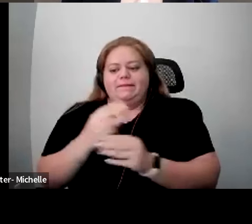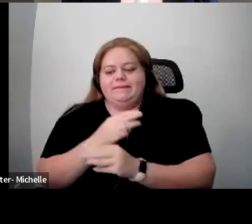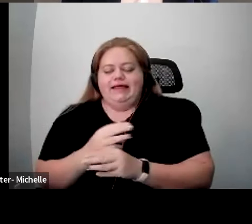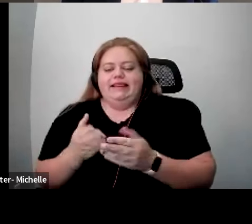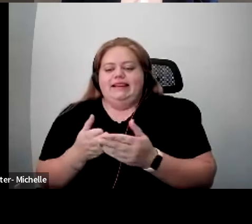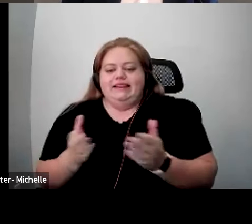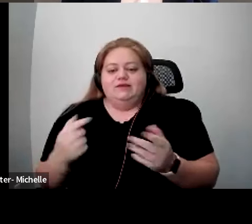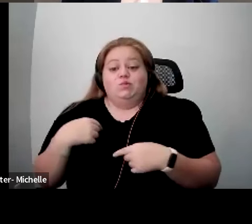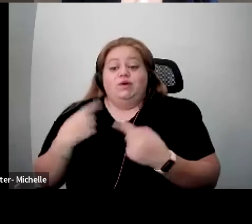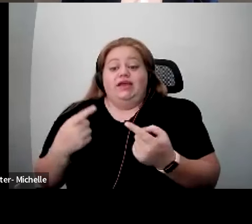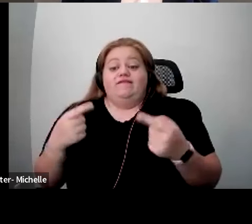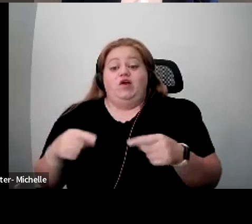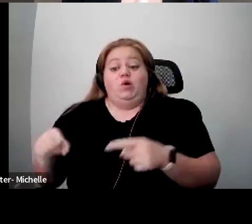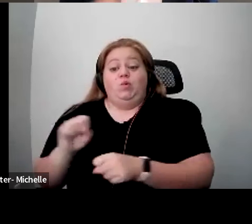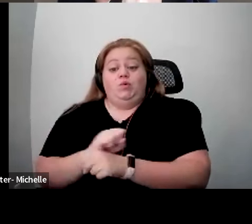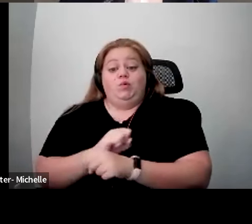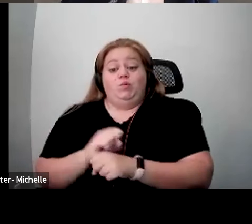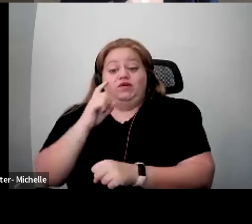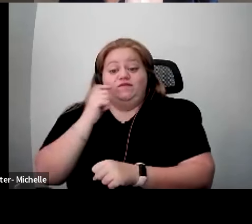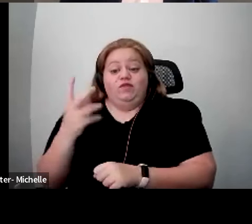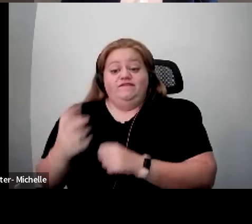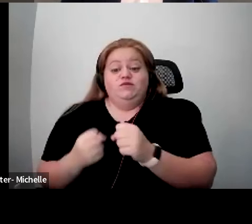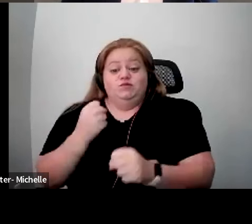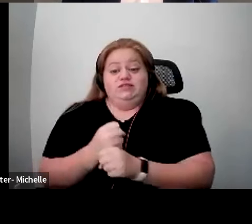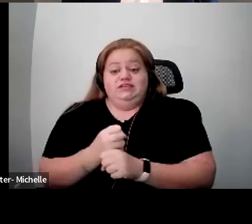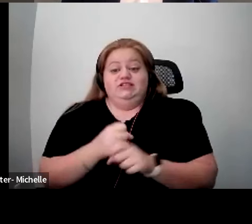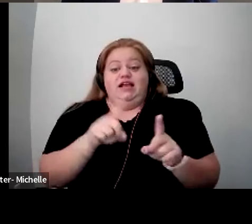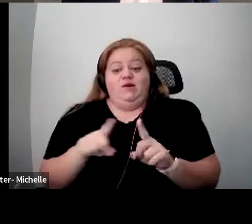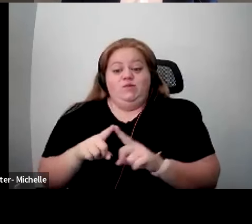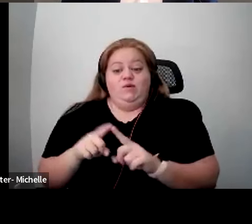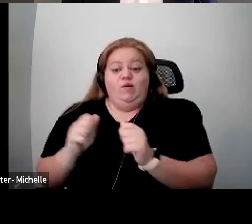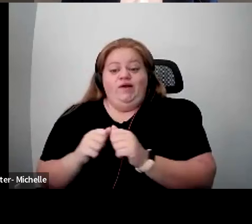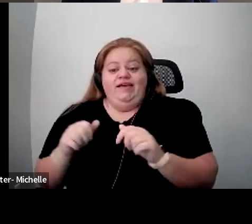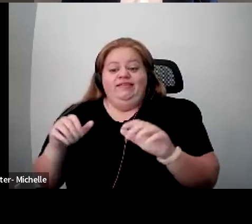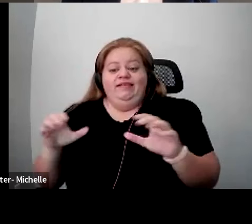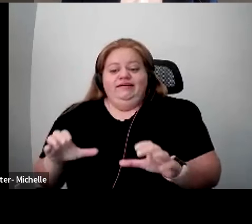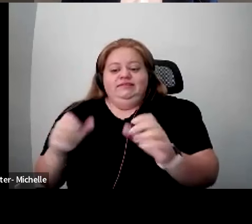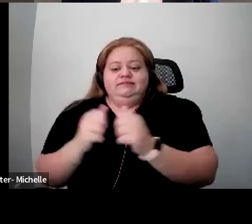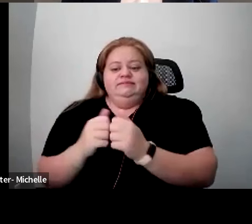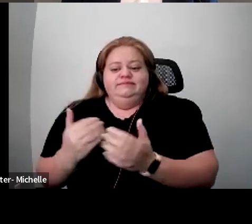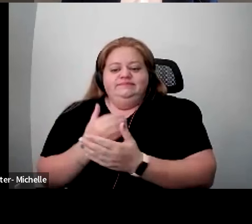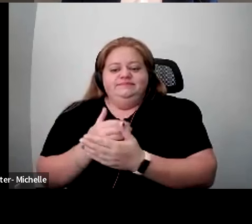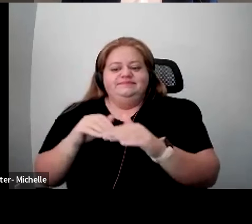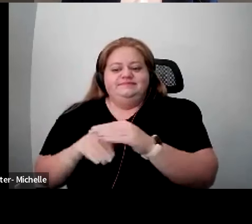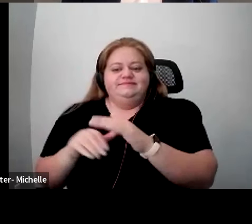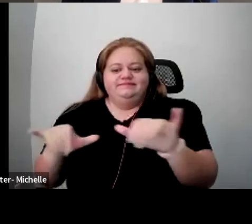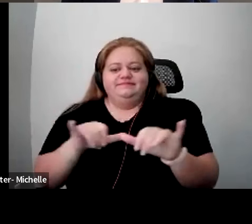in the last years, very high activity on a new accessibility standard for PDF. This is published already.